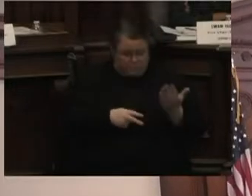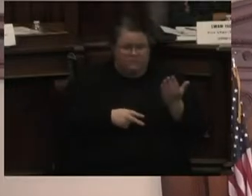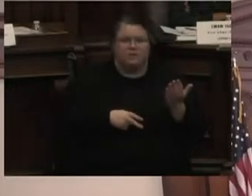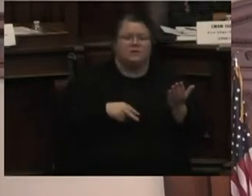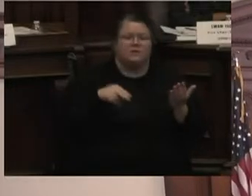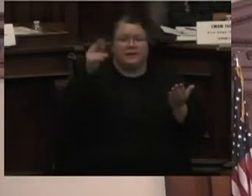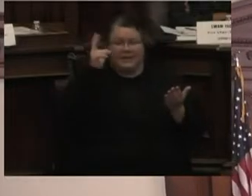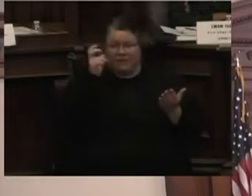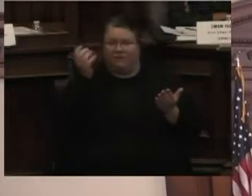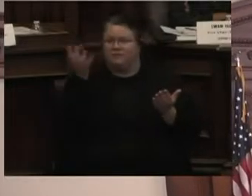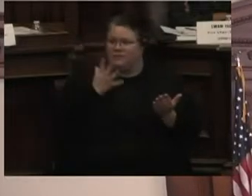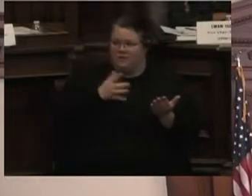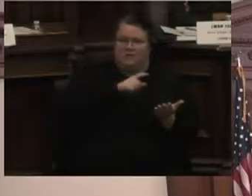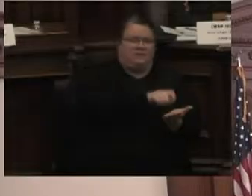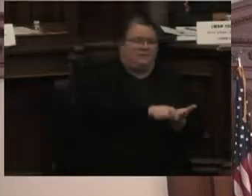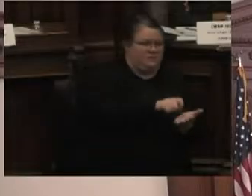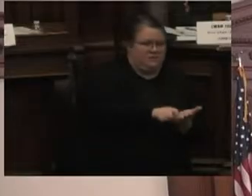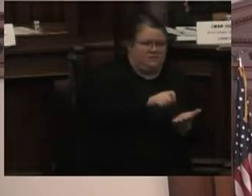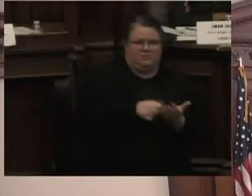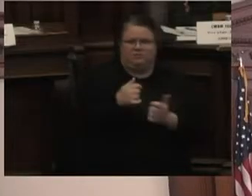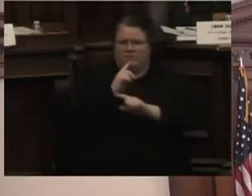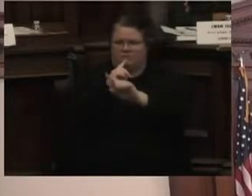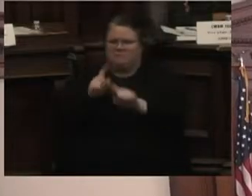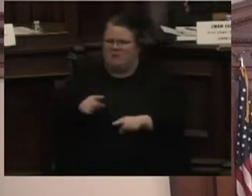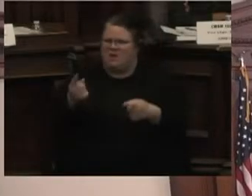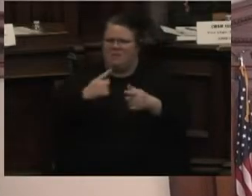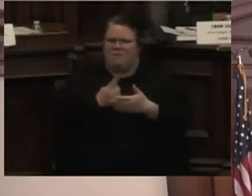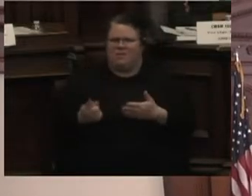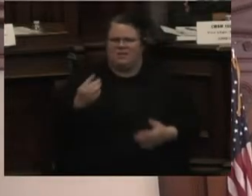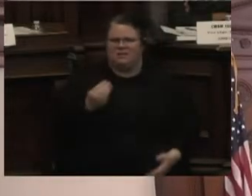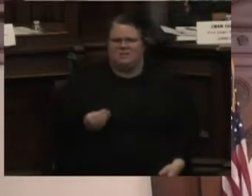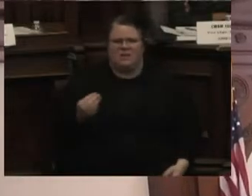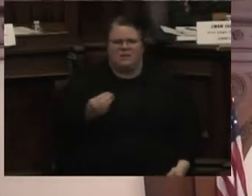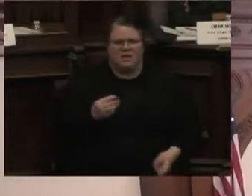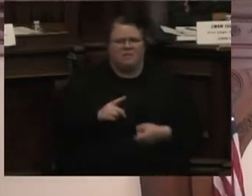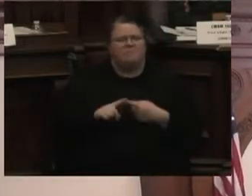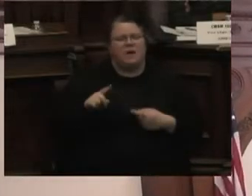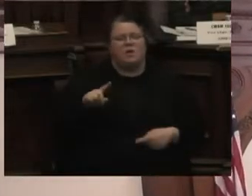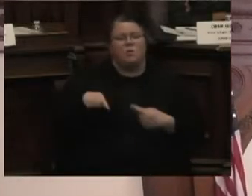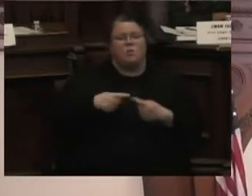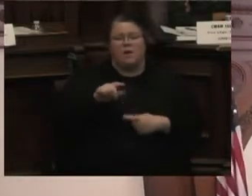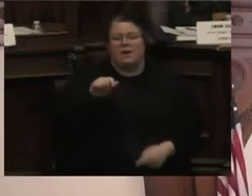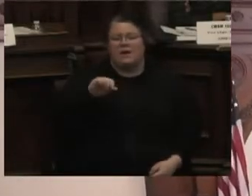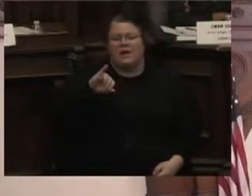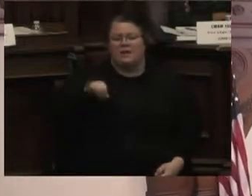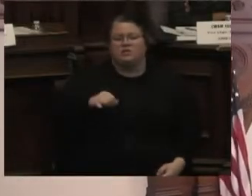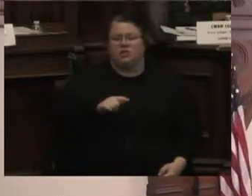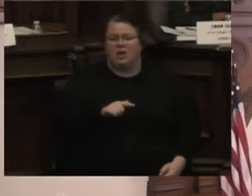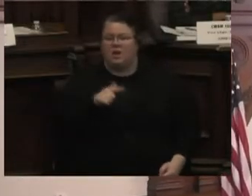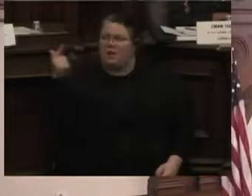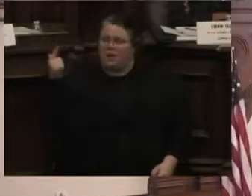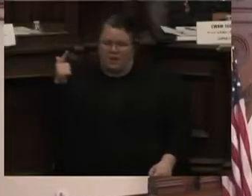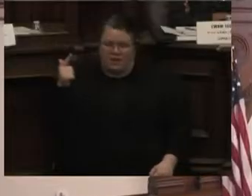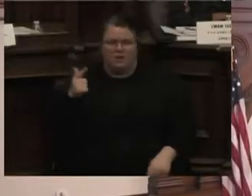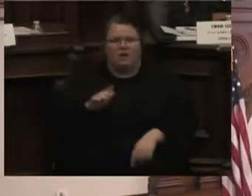what I could. And so we'll work on responding to the questions